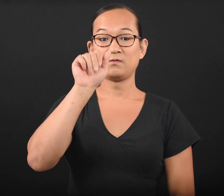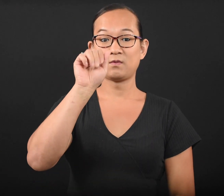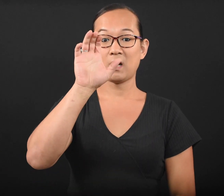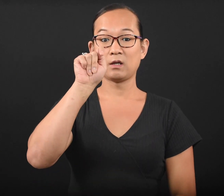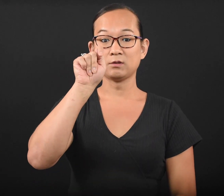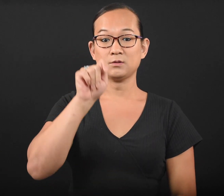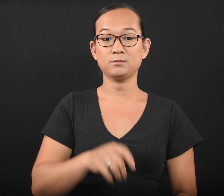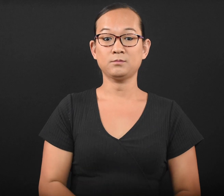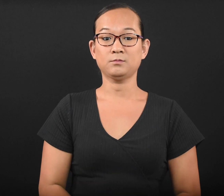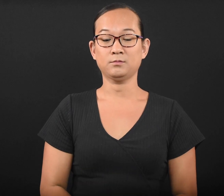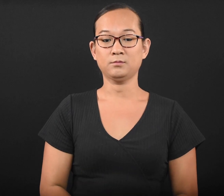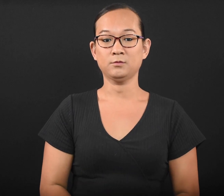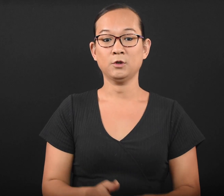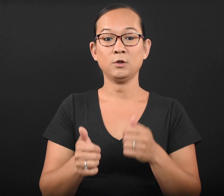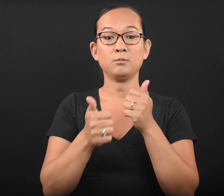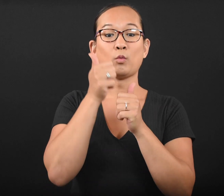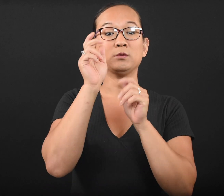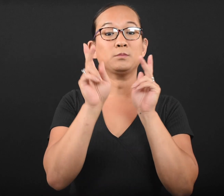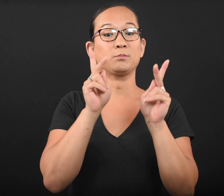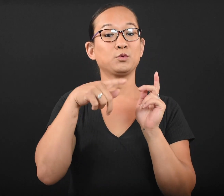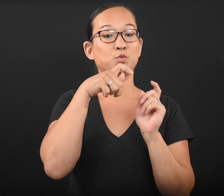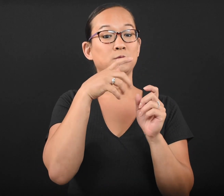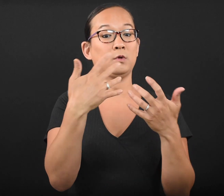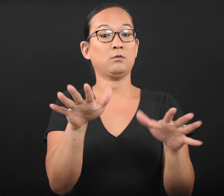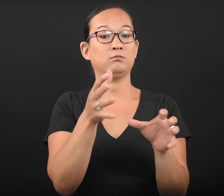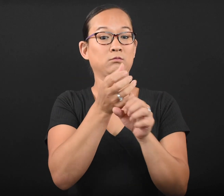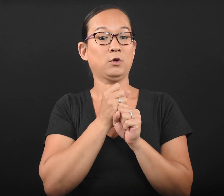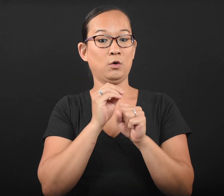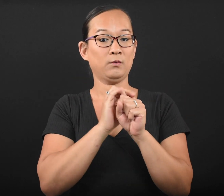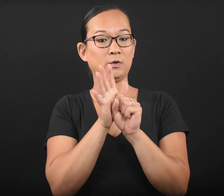Most people who get COVID-19 recover from it Most people who get COVID-19